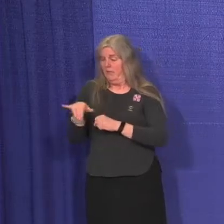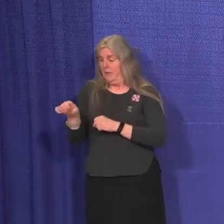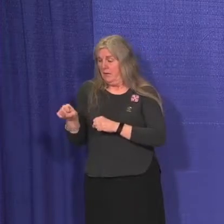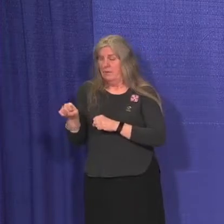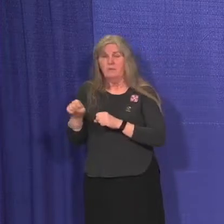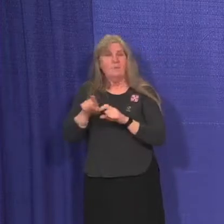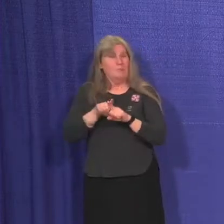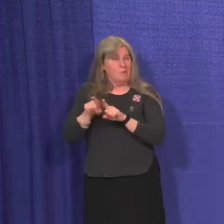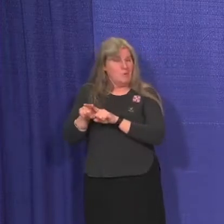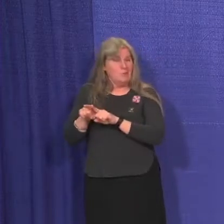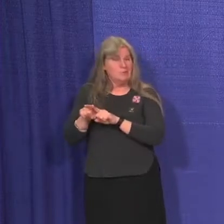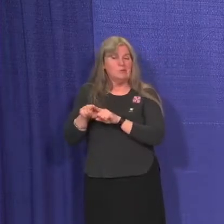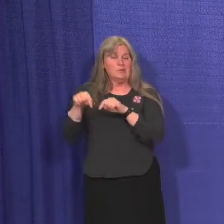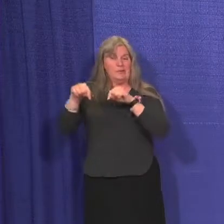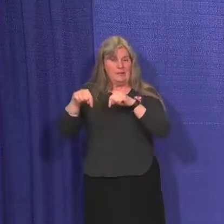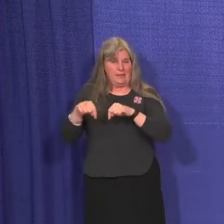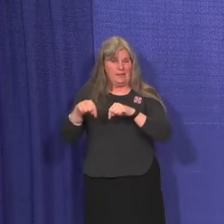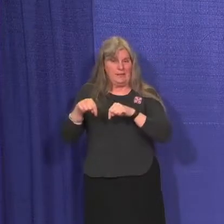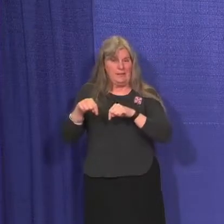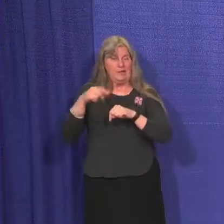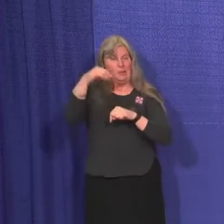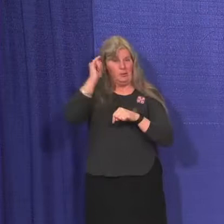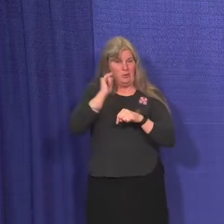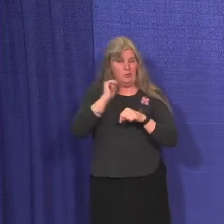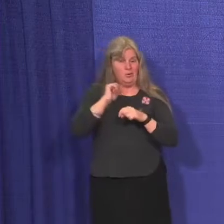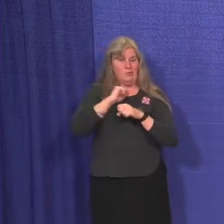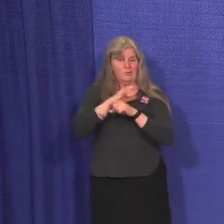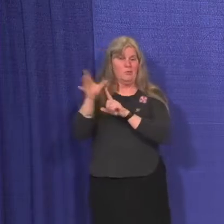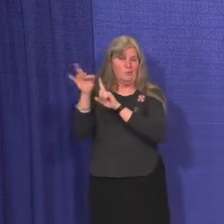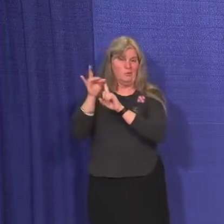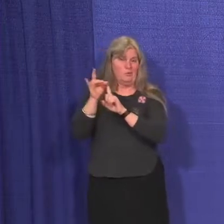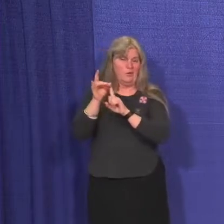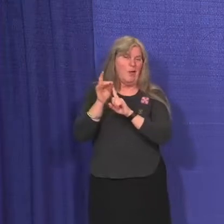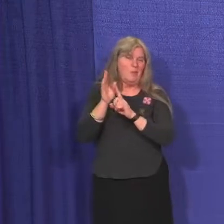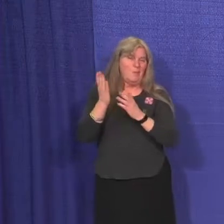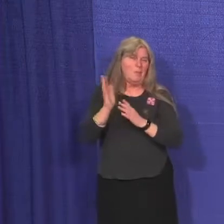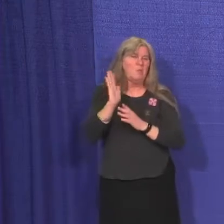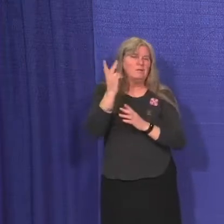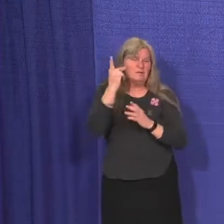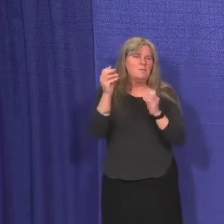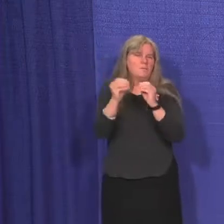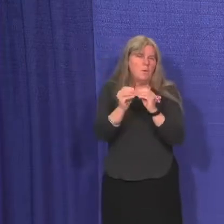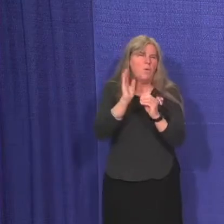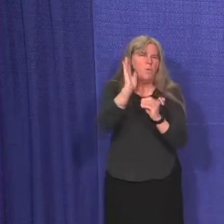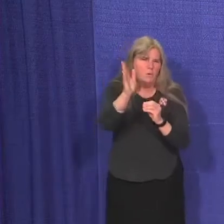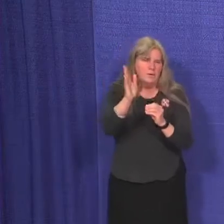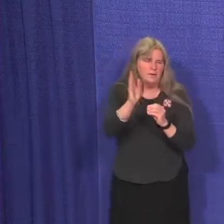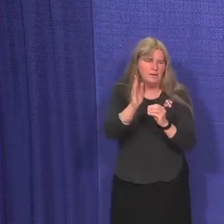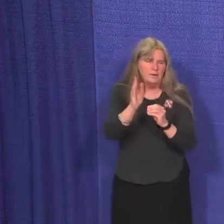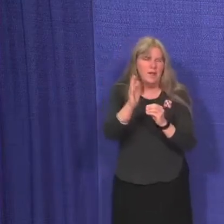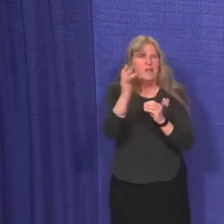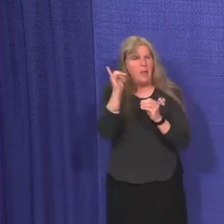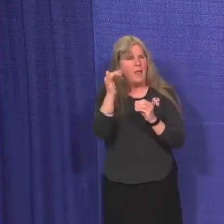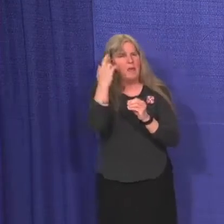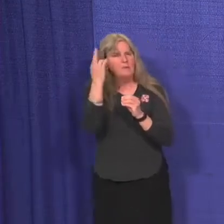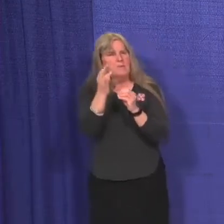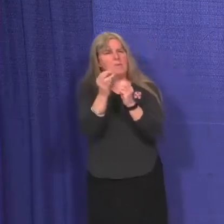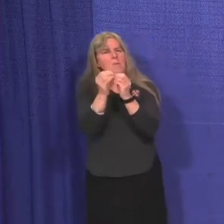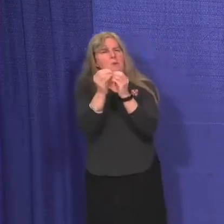In a matter of days we have seen jurisdictions across the country impose new measures and restrictions to contain rapidly